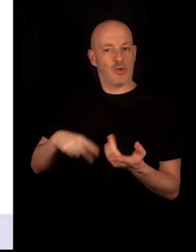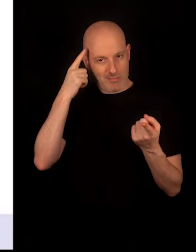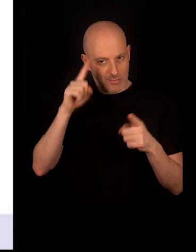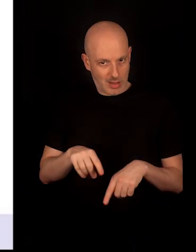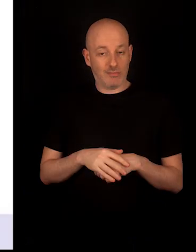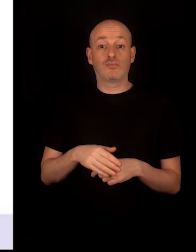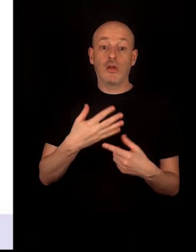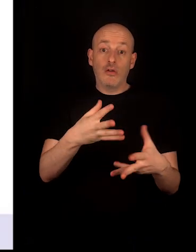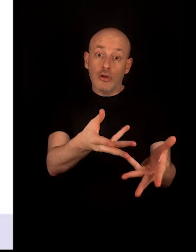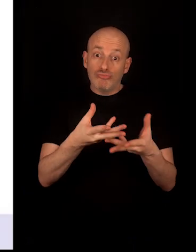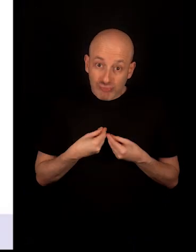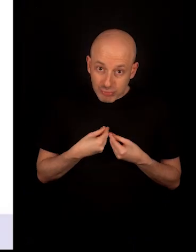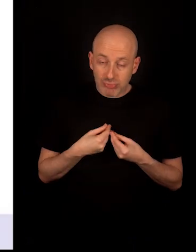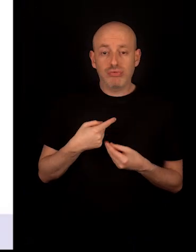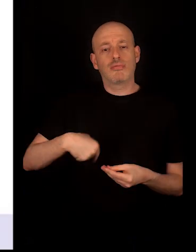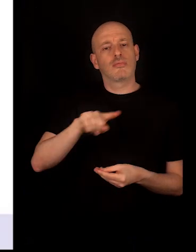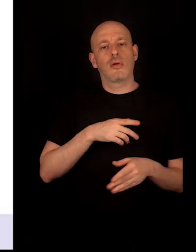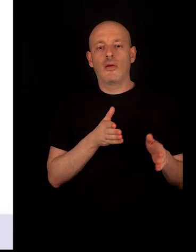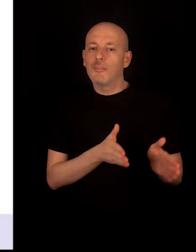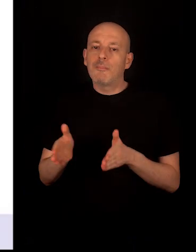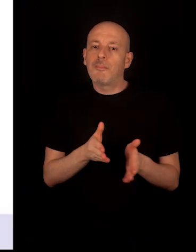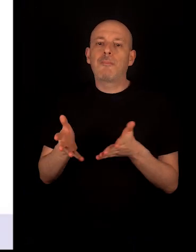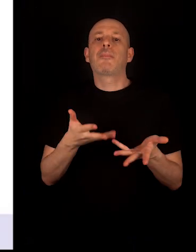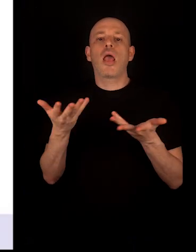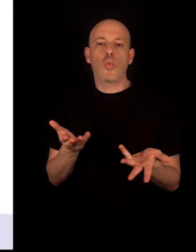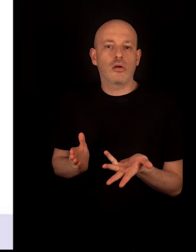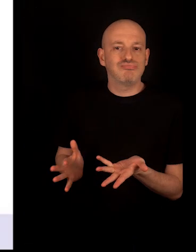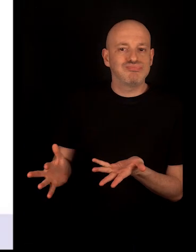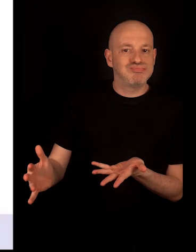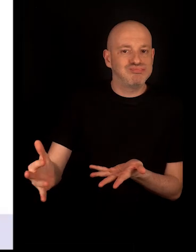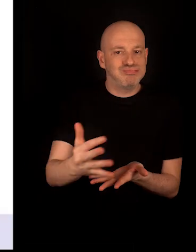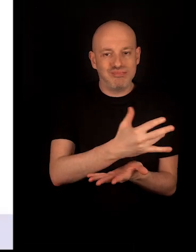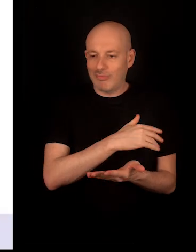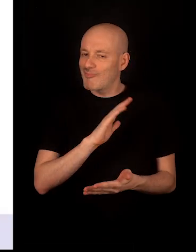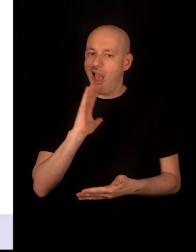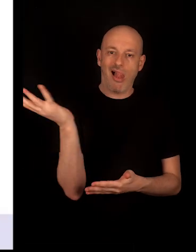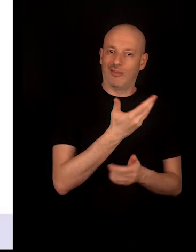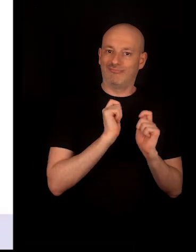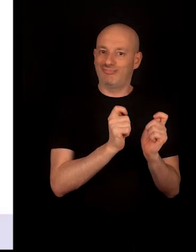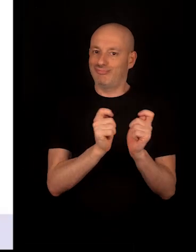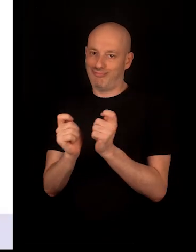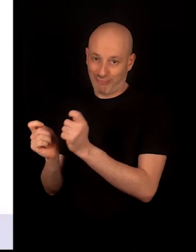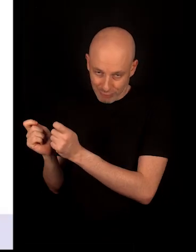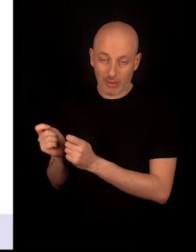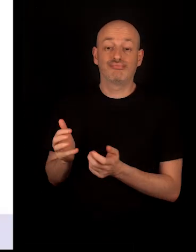Once we receive your bank details, we prepare the grant agreement for all selected applicants.